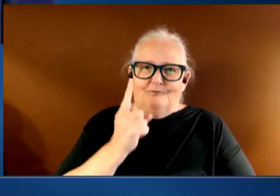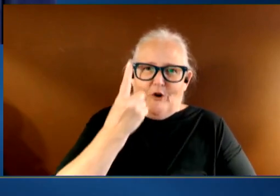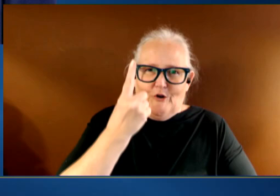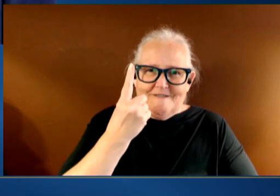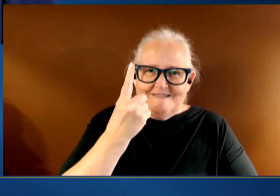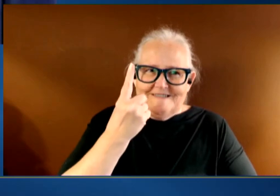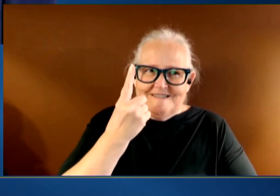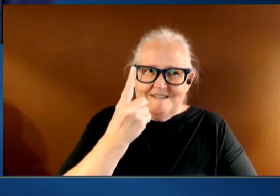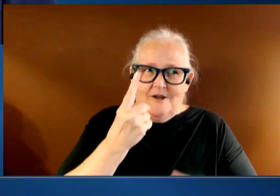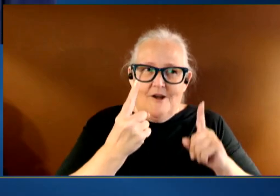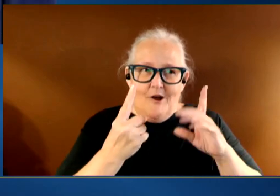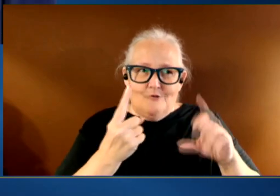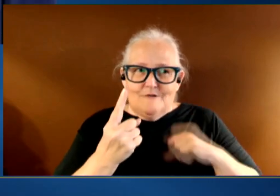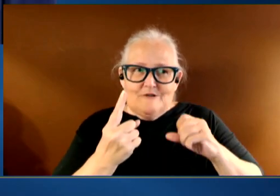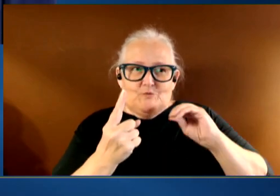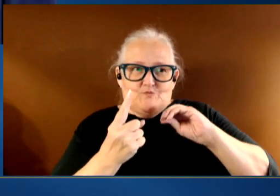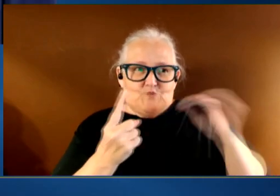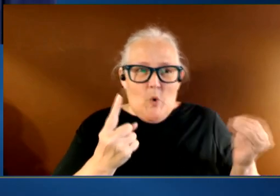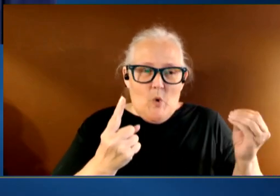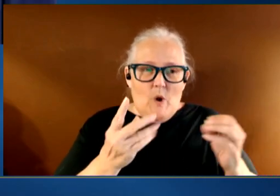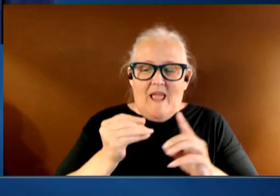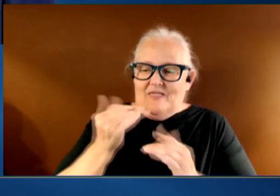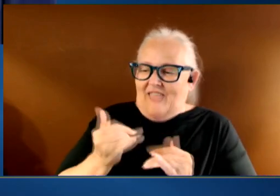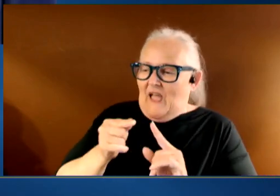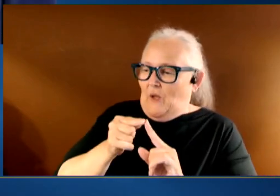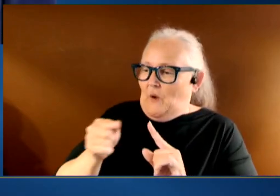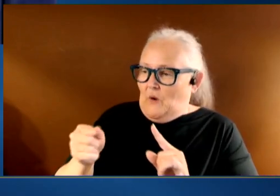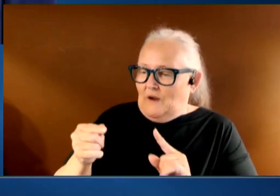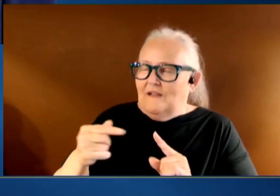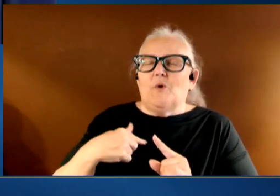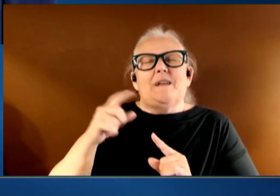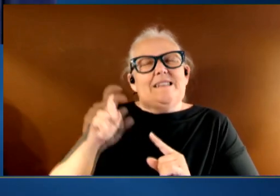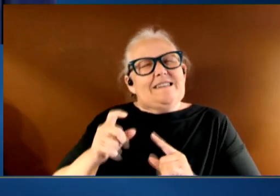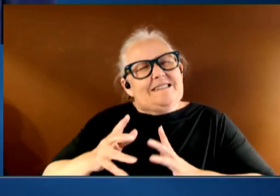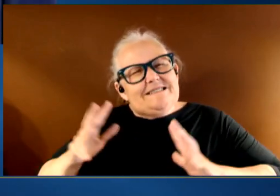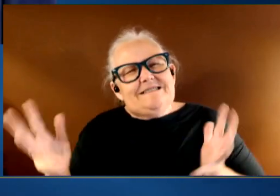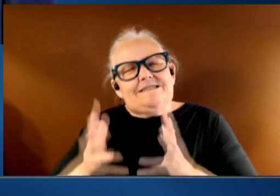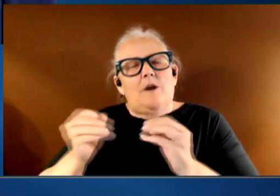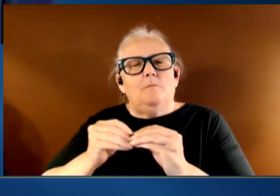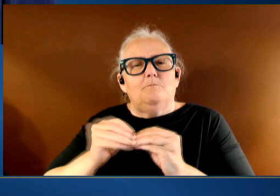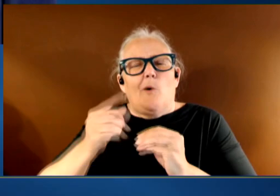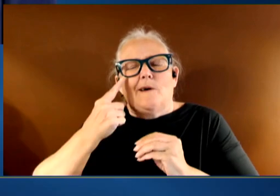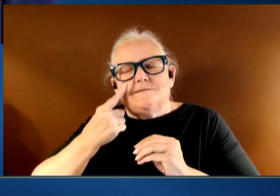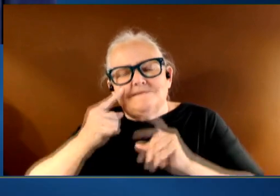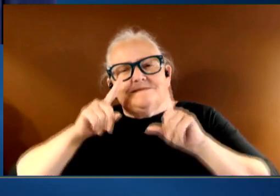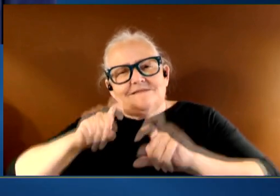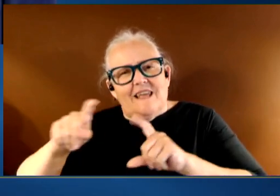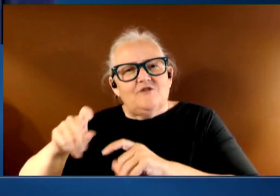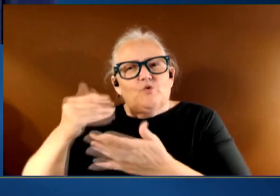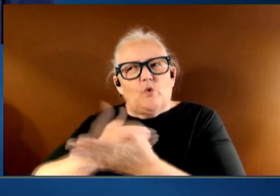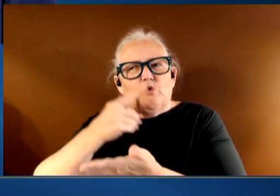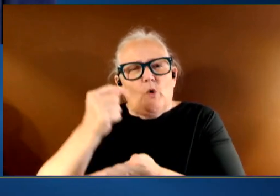to promote disease-modifying therapies, clinical trials for new therapies. The curative therapies